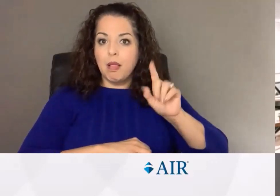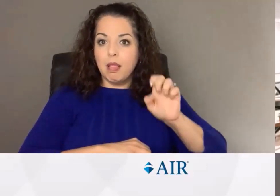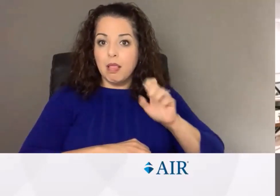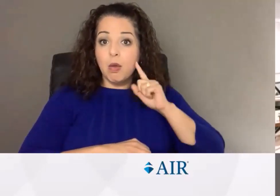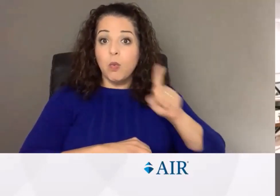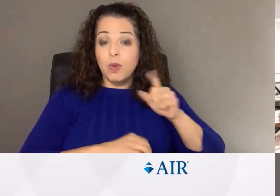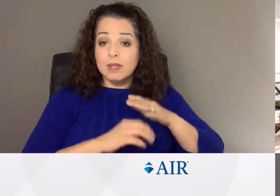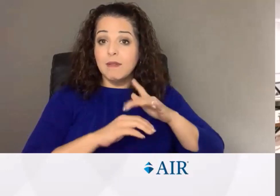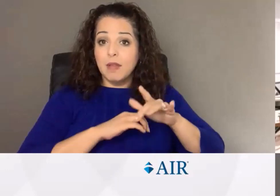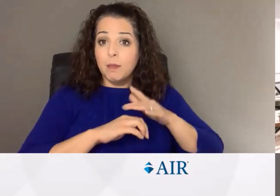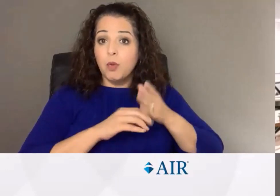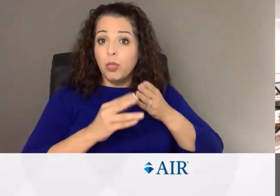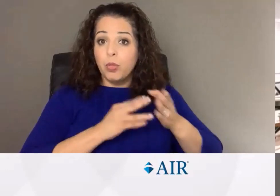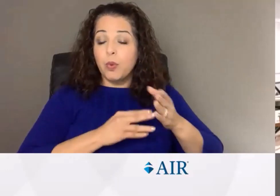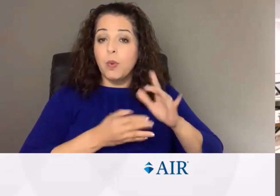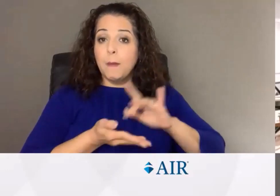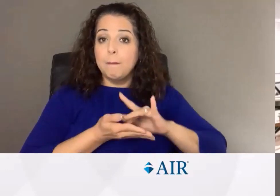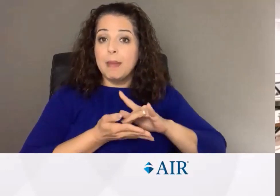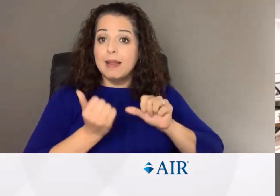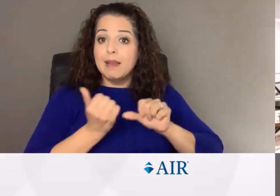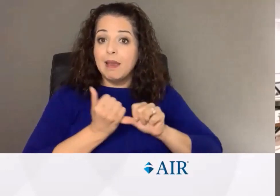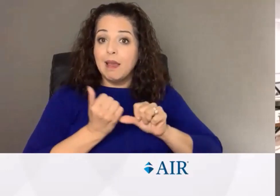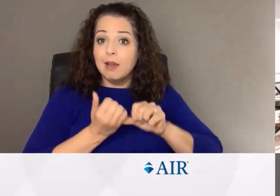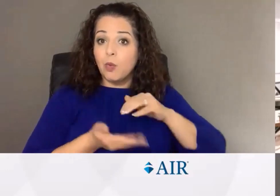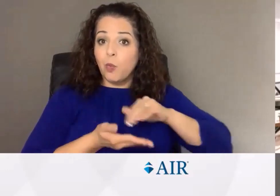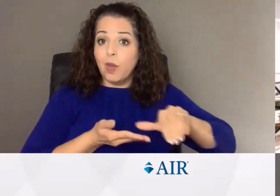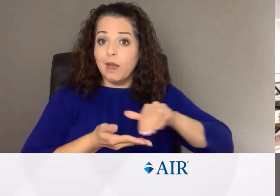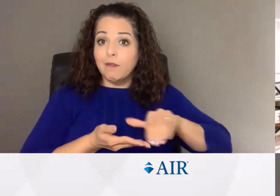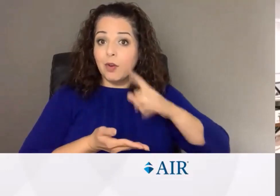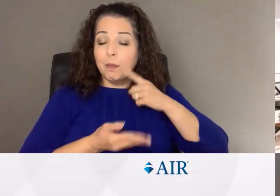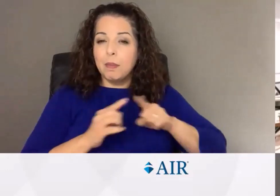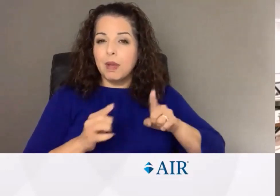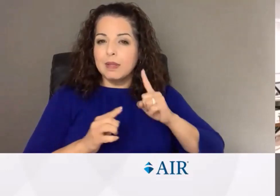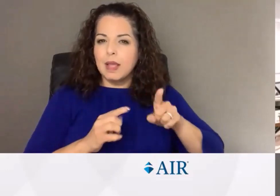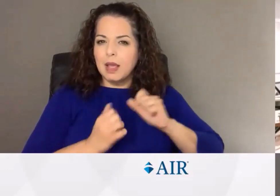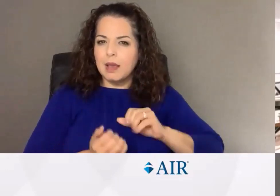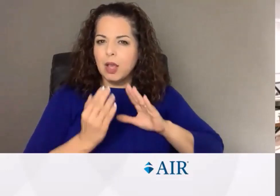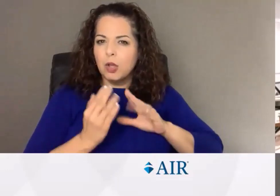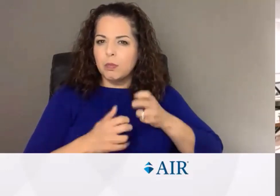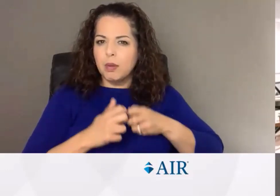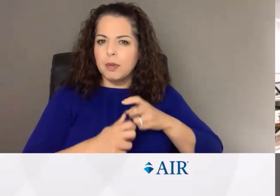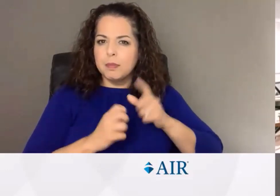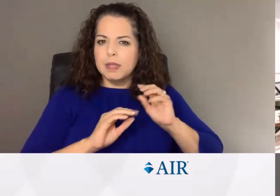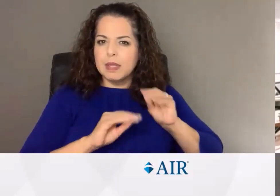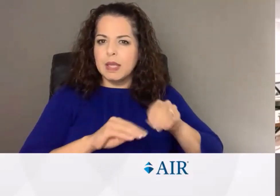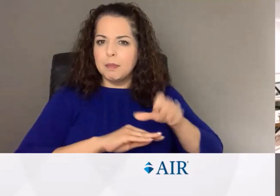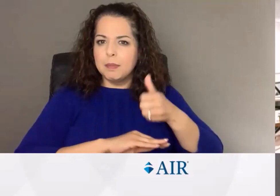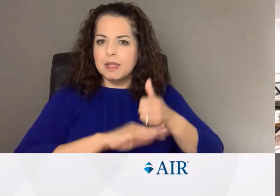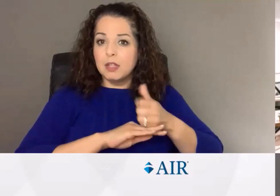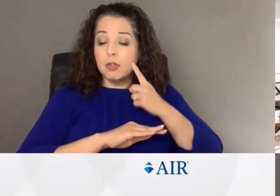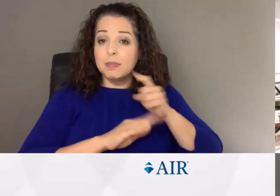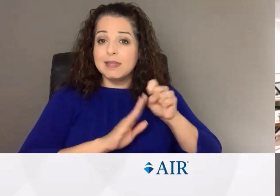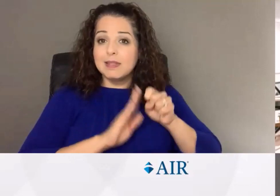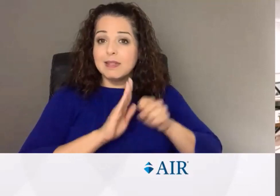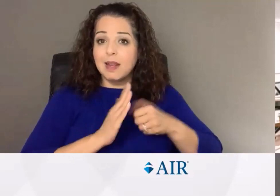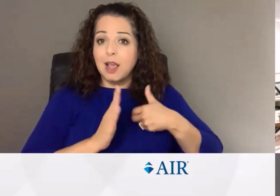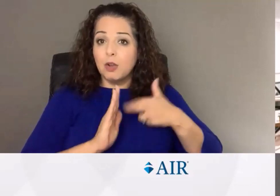waiver. But they encountered a problem in implementation. The state had a rule that anyone accompanying a nurse